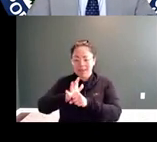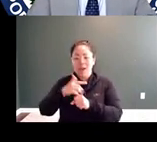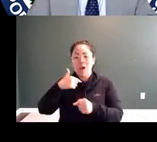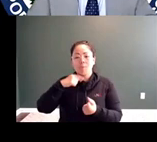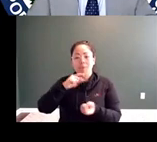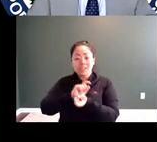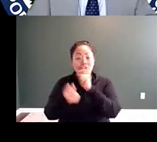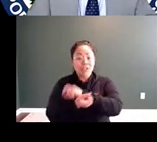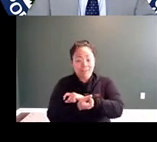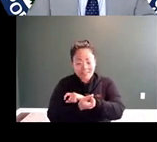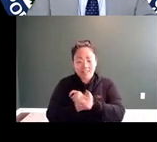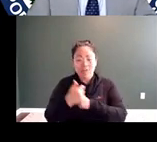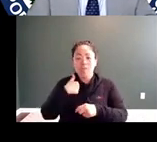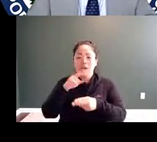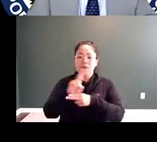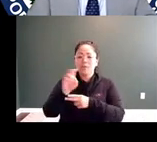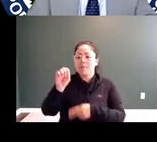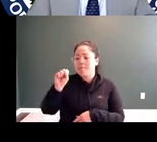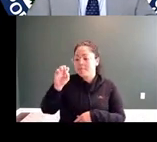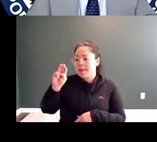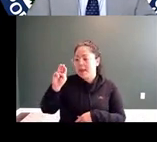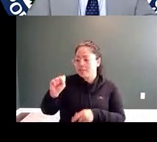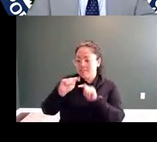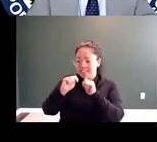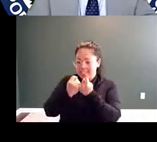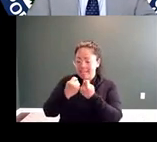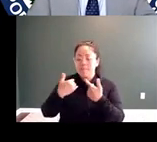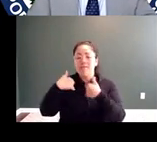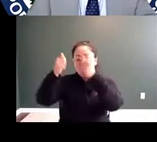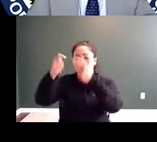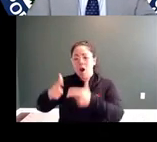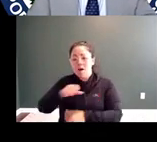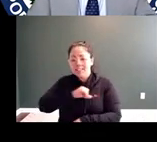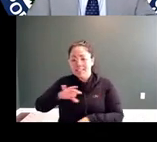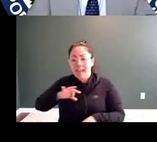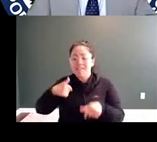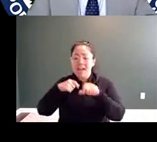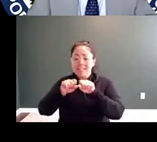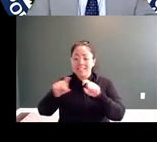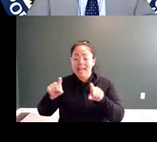and that we utilize Microsoft Teams. And on our all staff thread, I send a message every morning at 8:00 a.m.